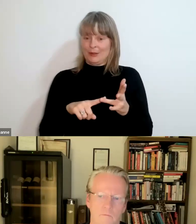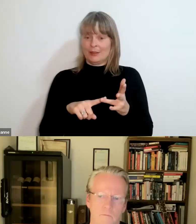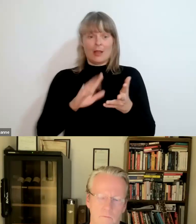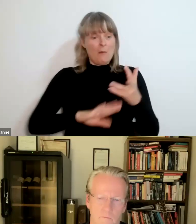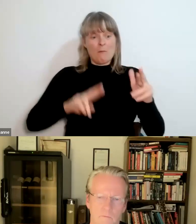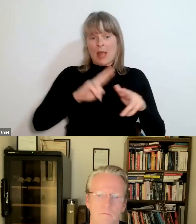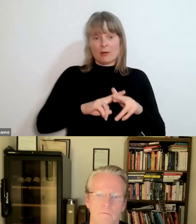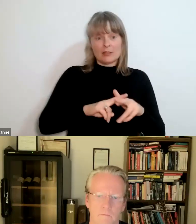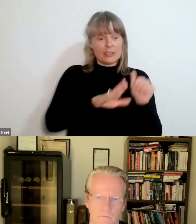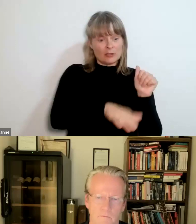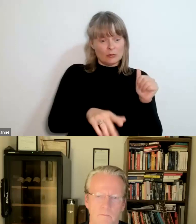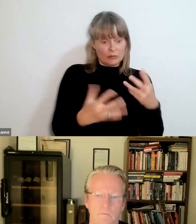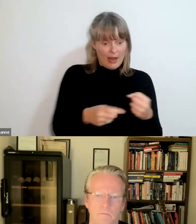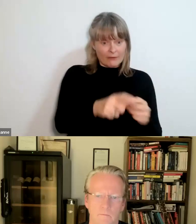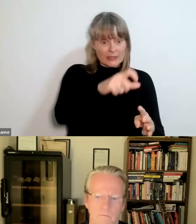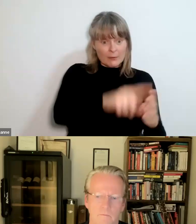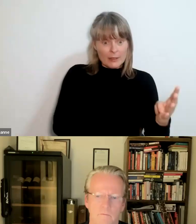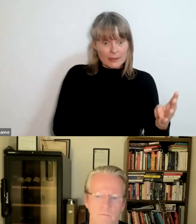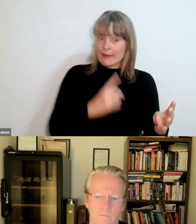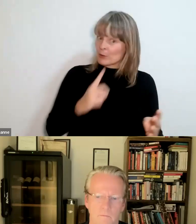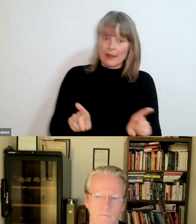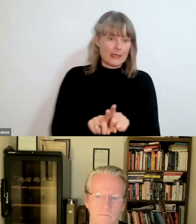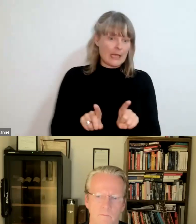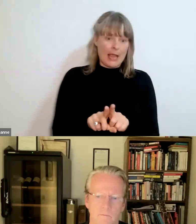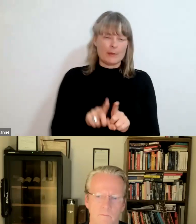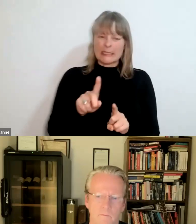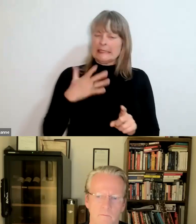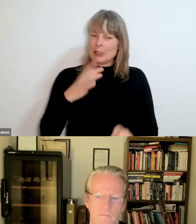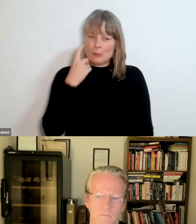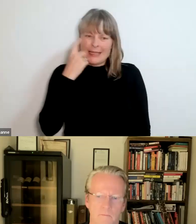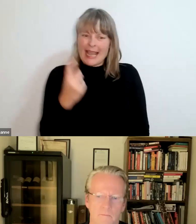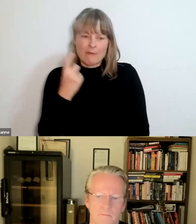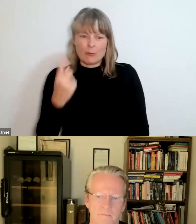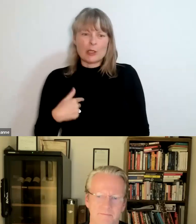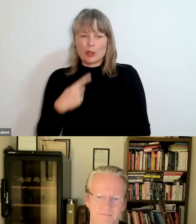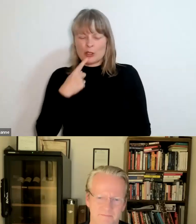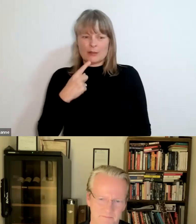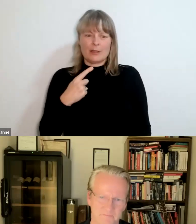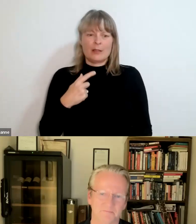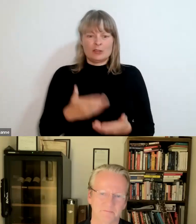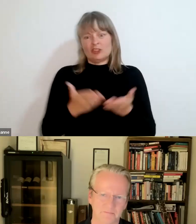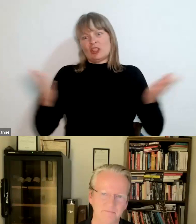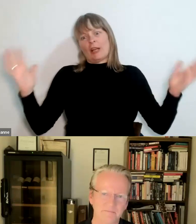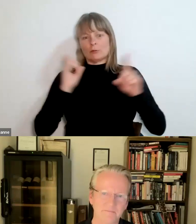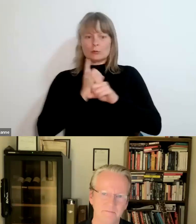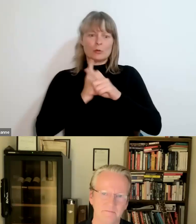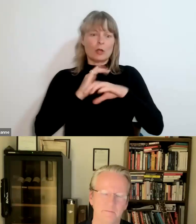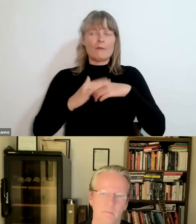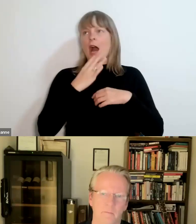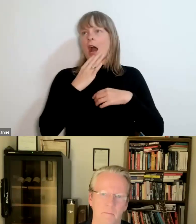well-being has to be going well, and there has to be engagement, all of those boxes have to be ticked. So, I think we have